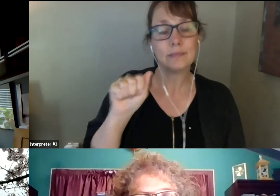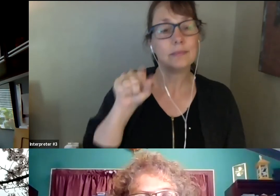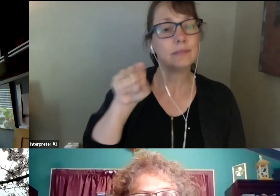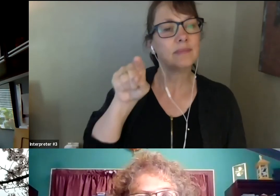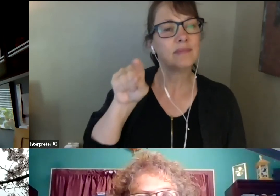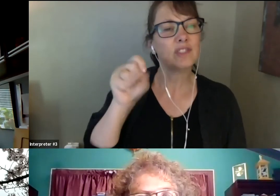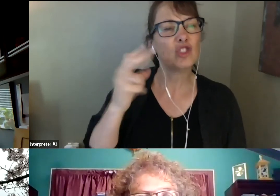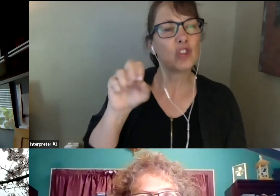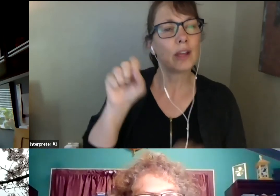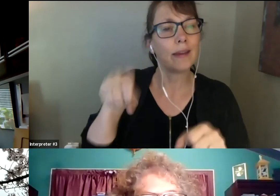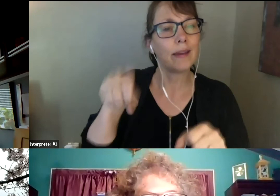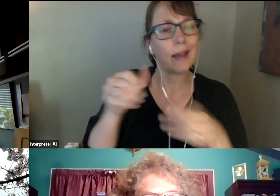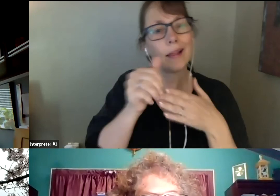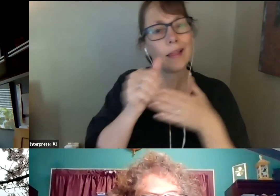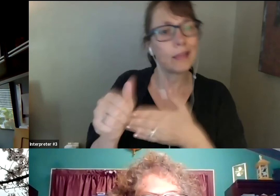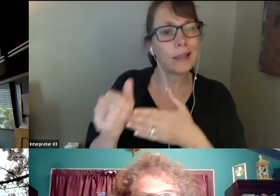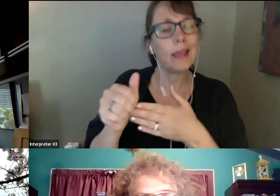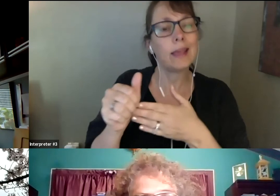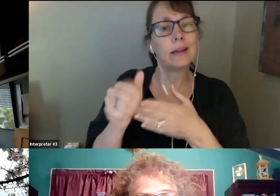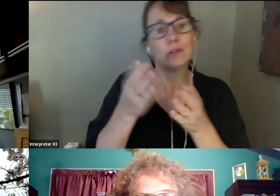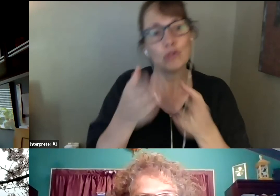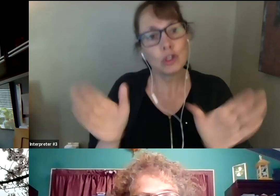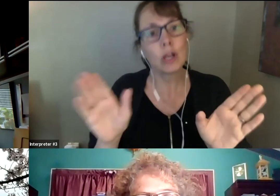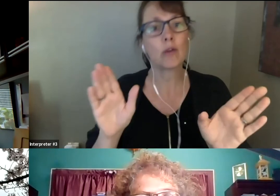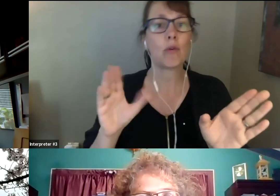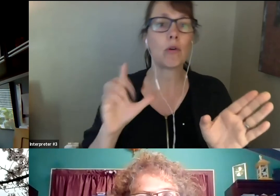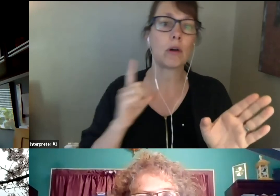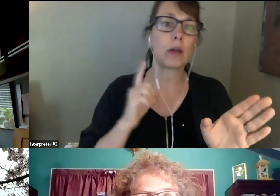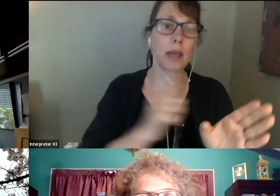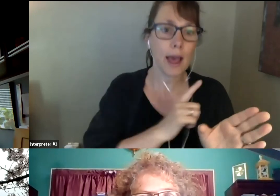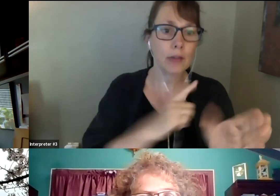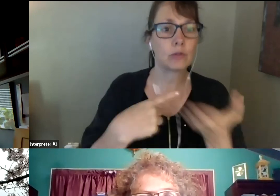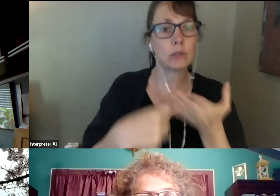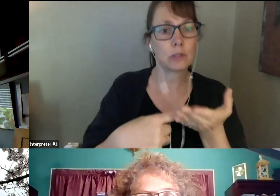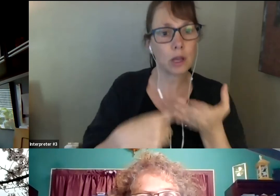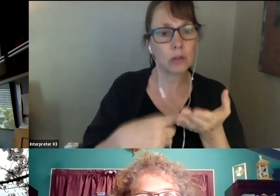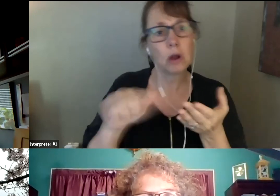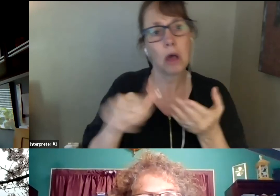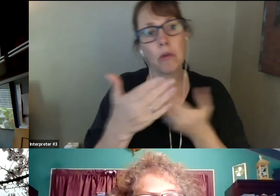a general Council discussion. Anything else that might be on your mind. Or if you want